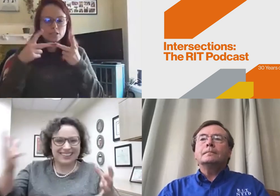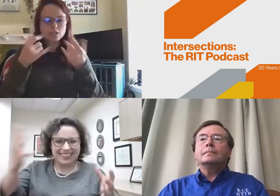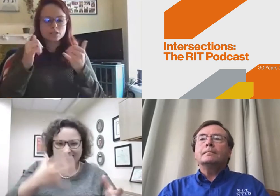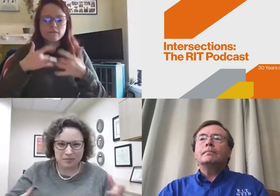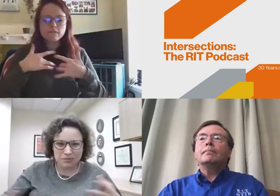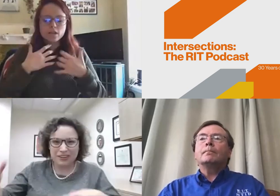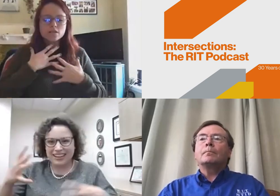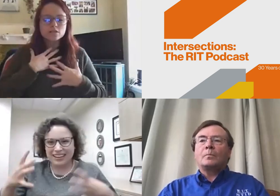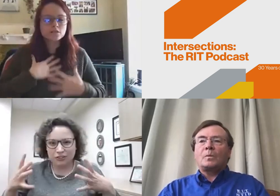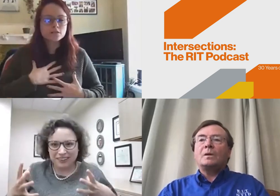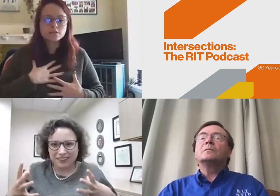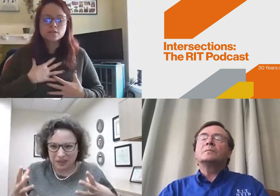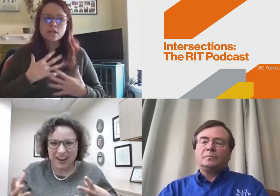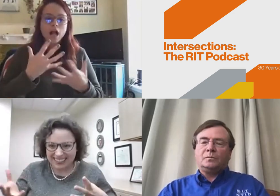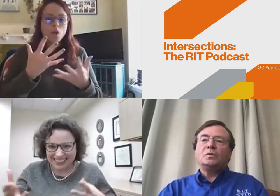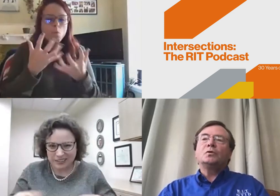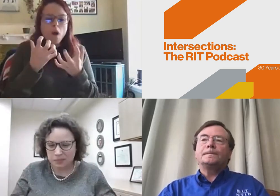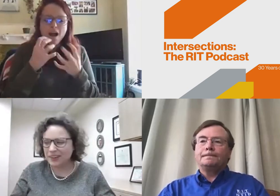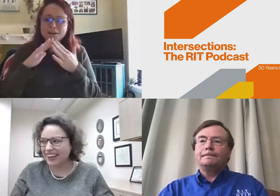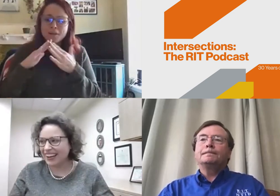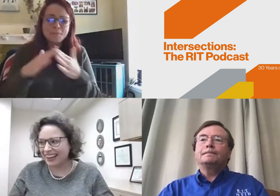community, critical mass, as you put it.